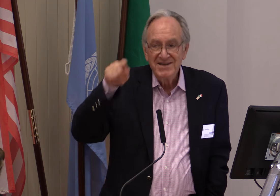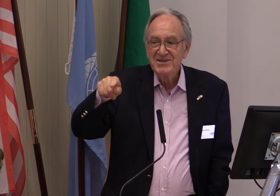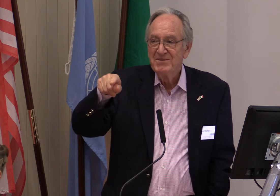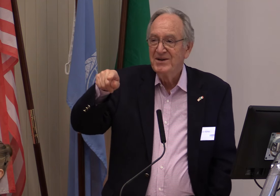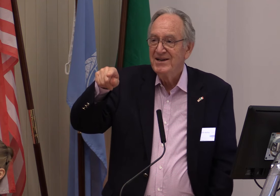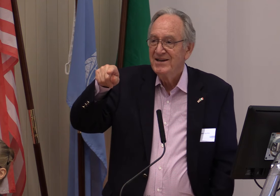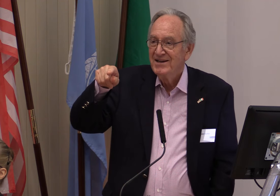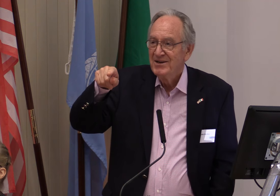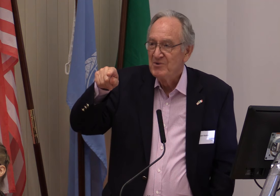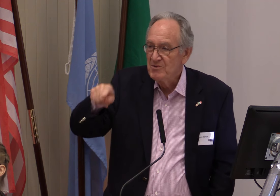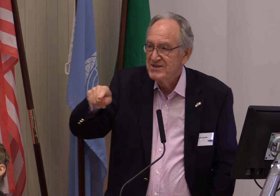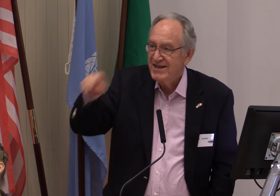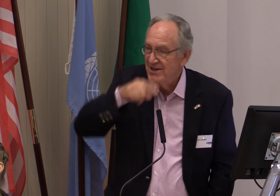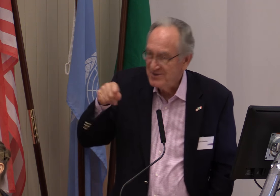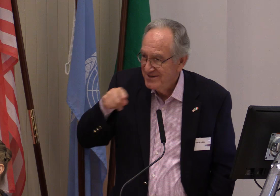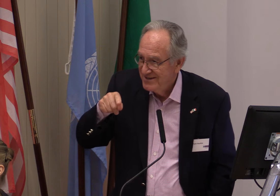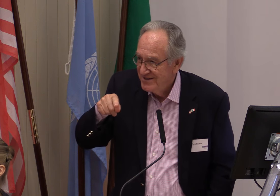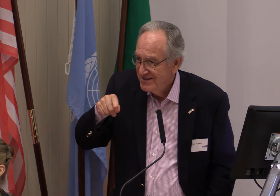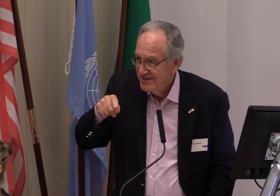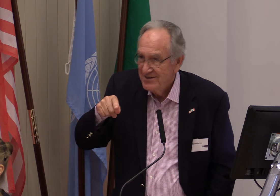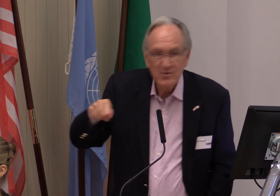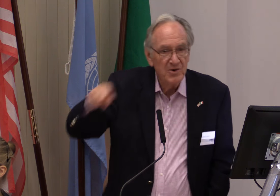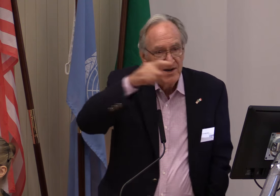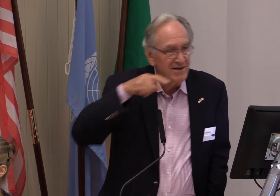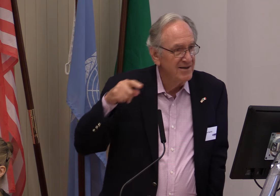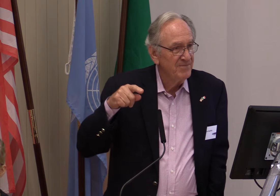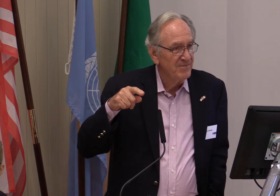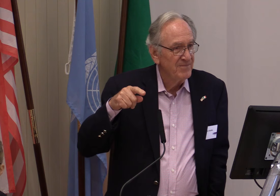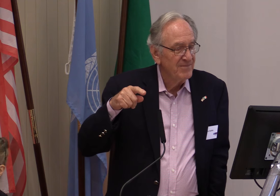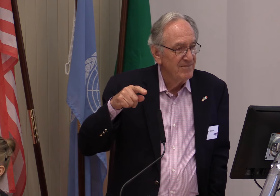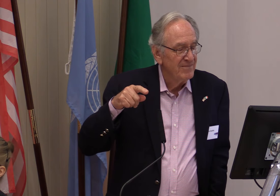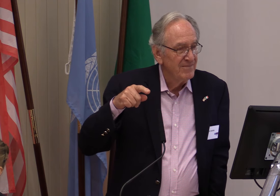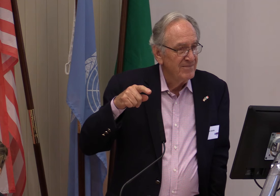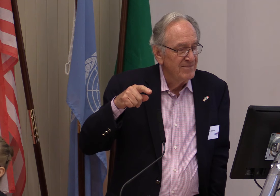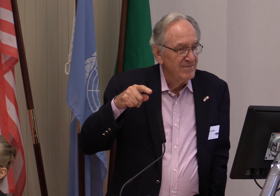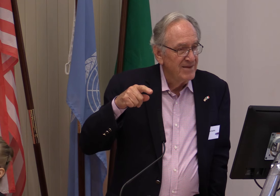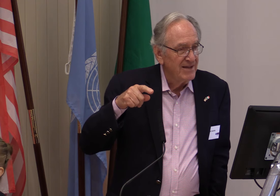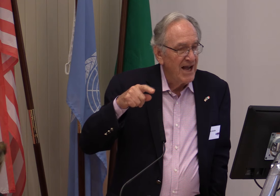the disability groups together, to agree.